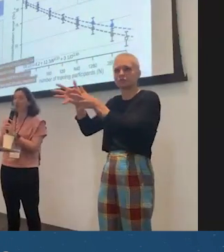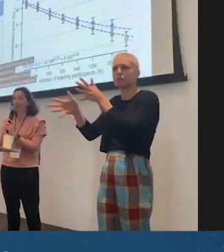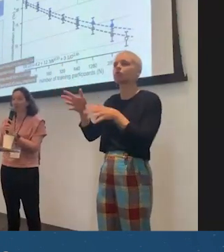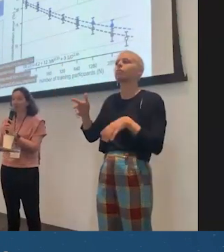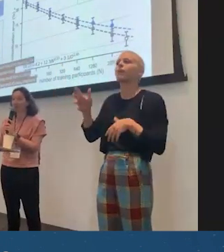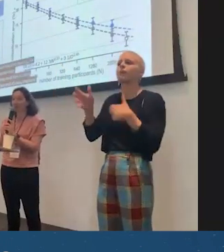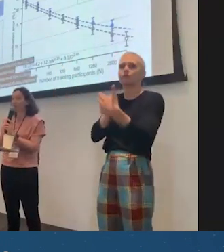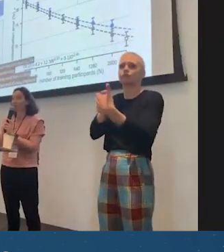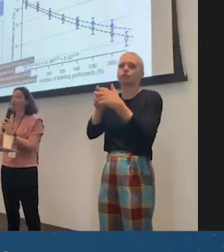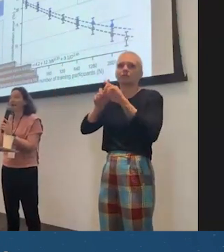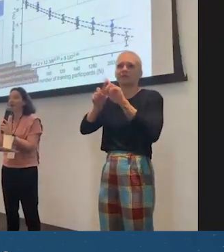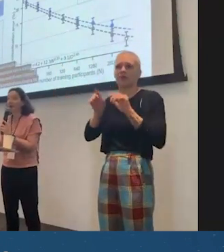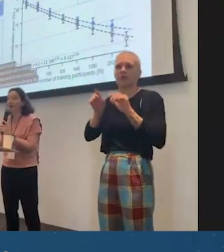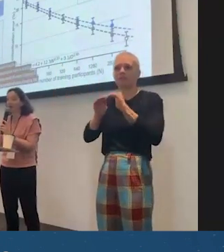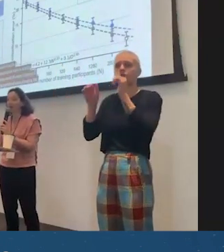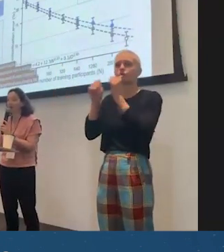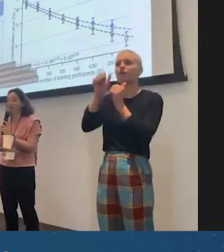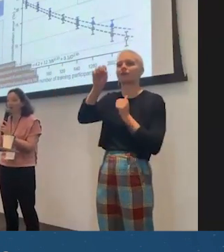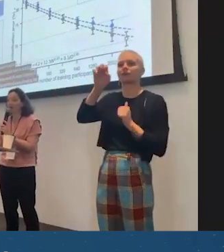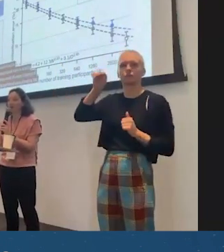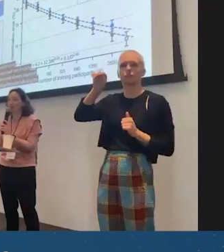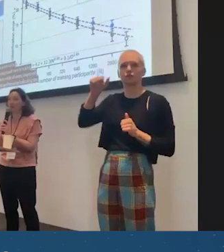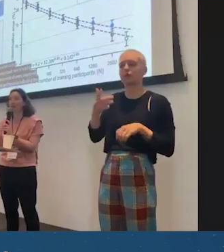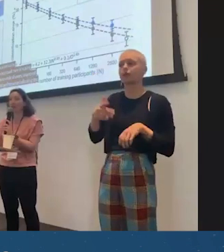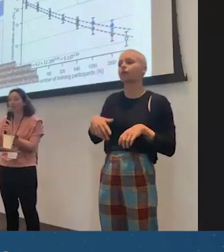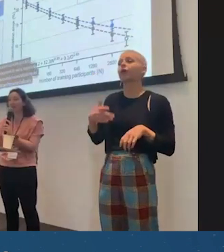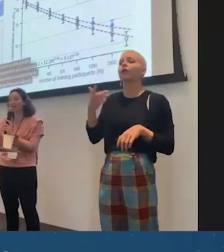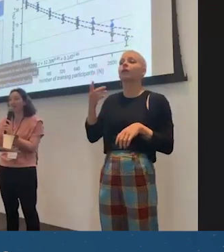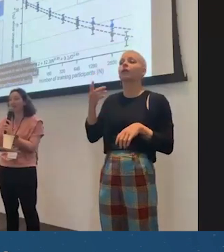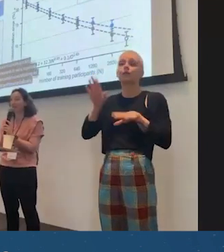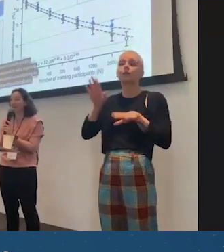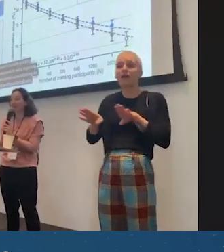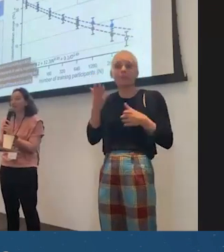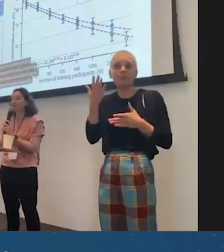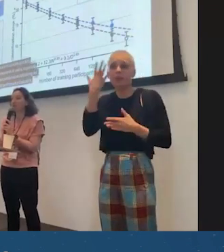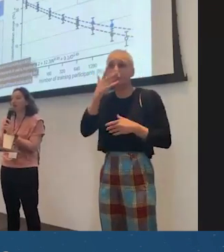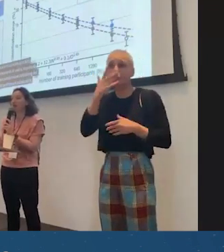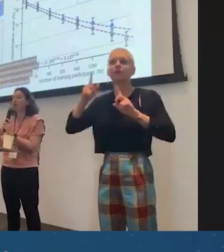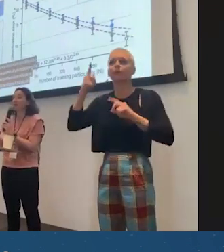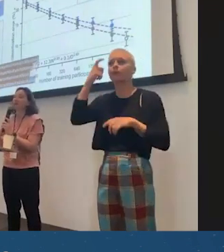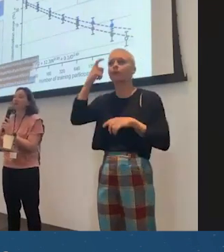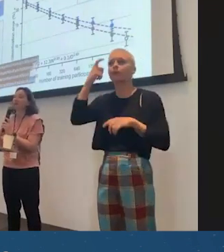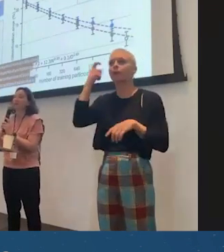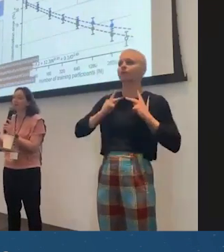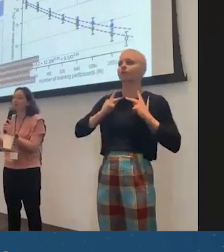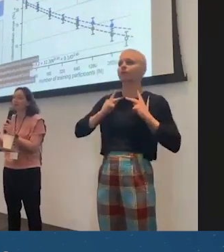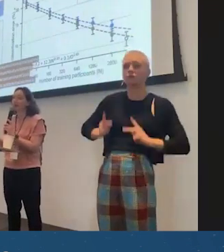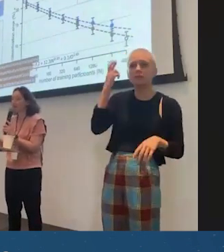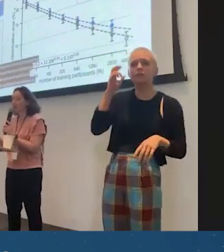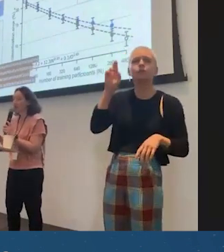signals due to anatomy or physiology or behavior, even environmental and donning location factors.